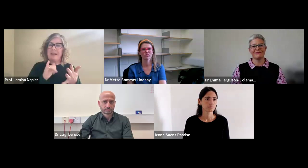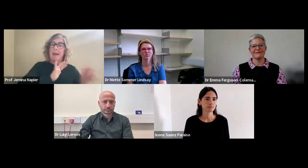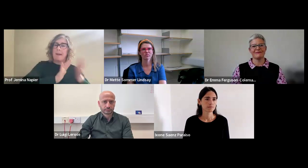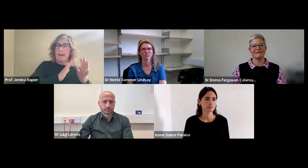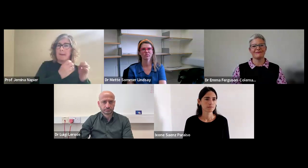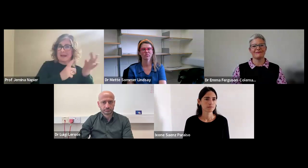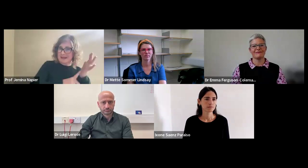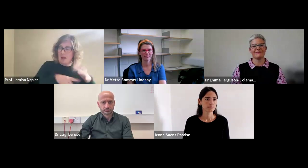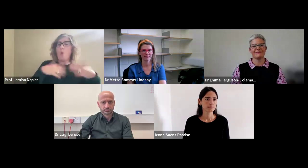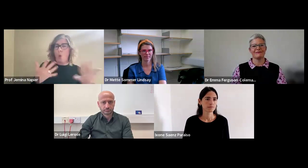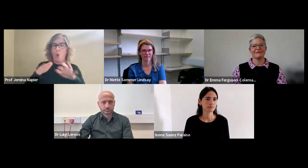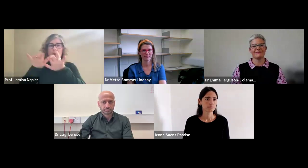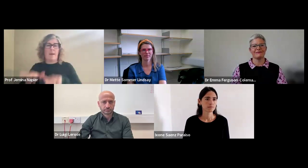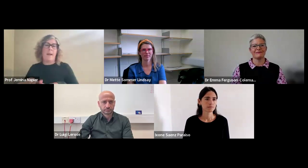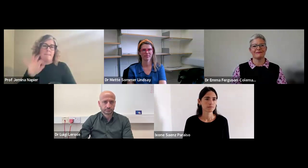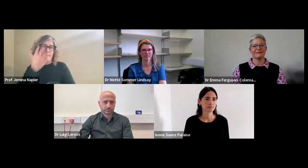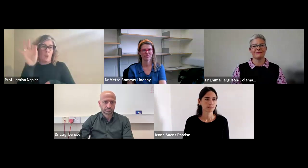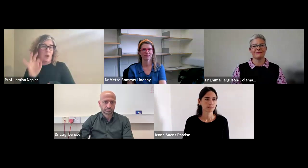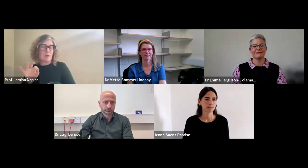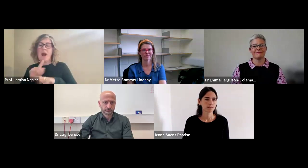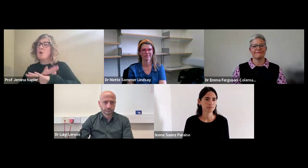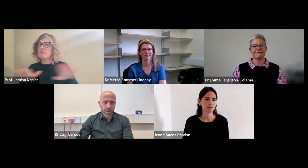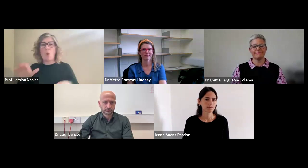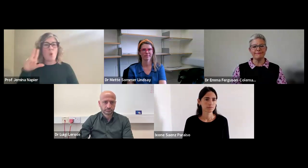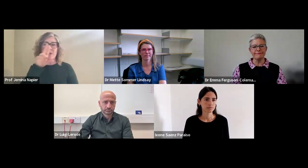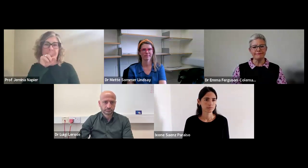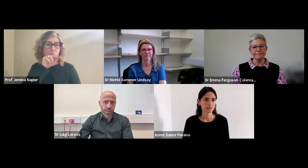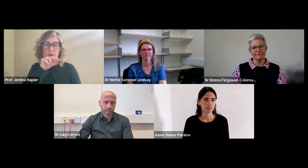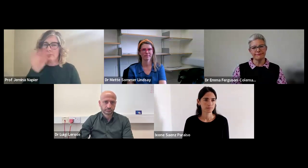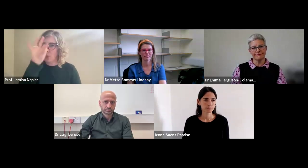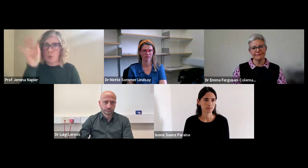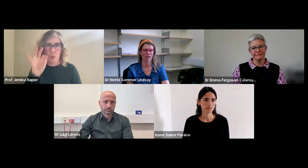that is absolutely fine, we encourage it, so the questions please in BSL or written English. We